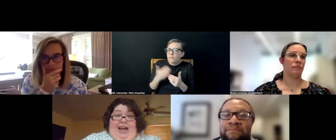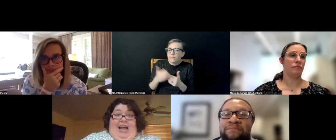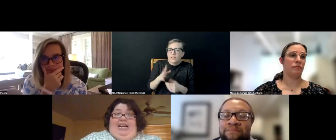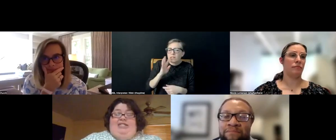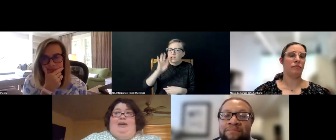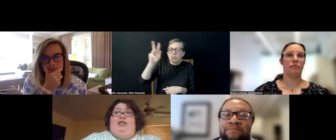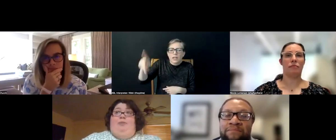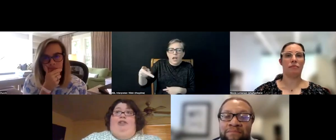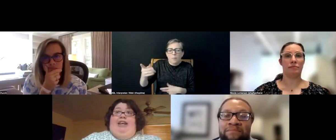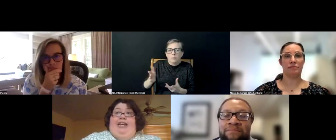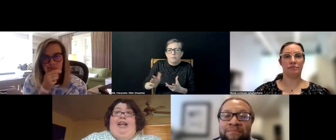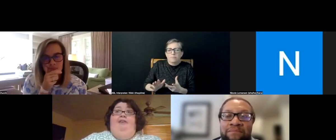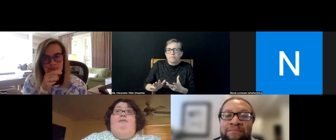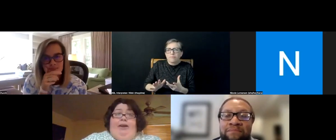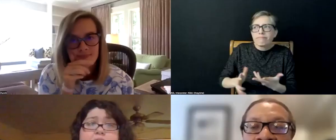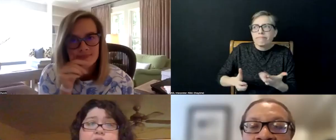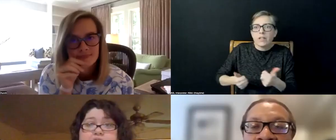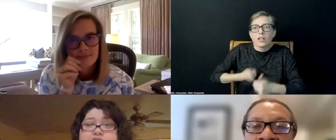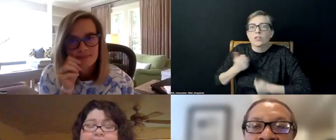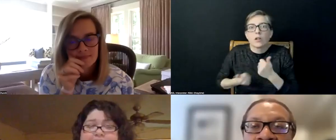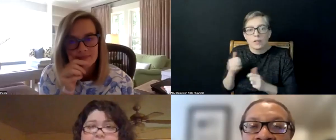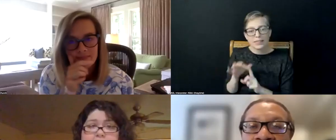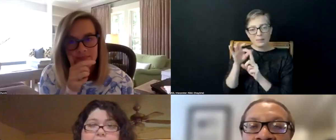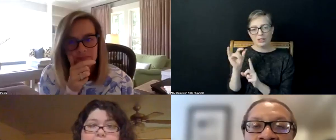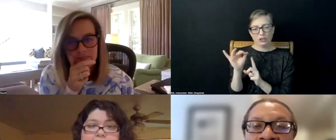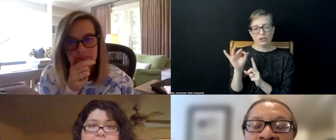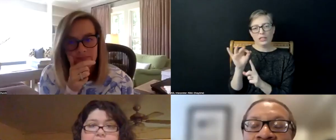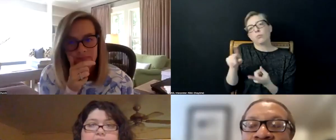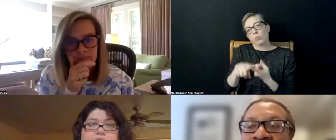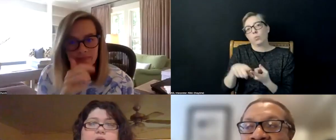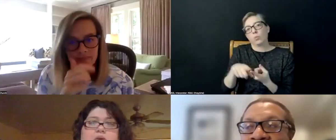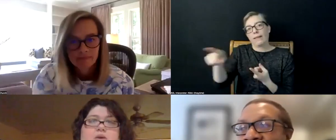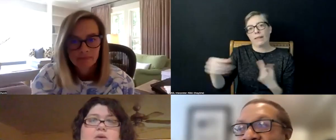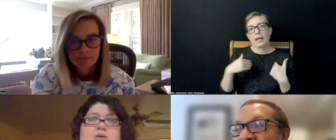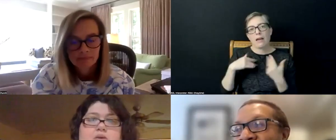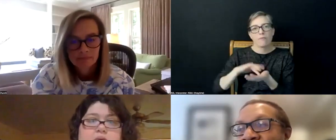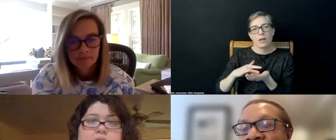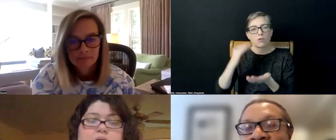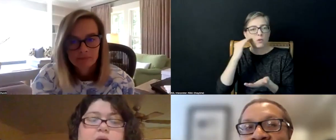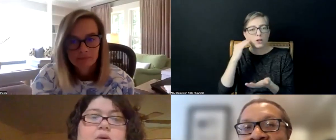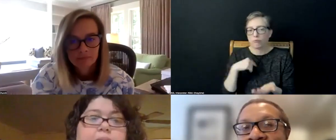especially when they did have medical knowledge that I did not. Thank you,